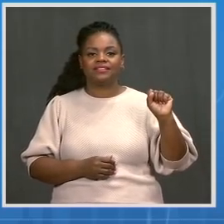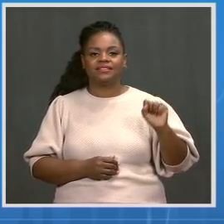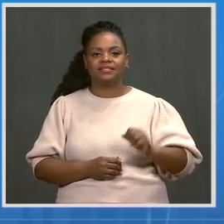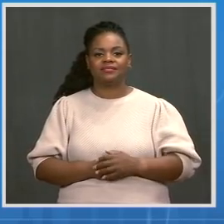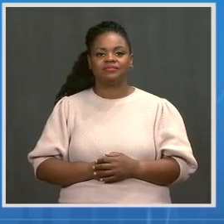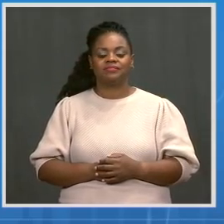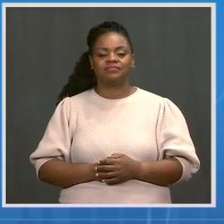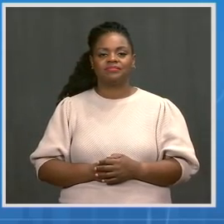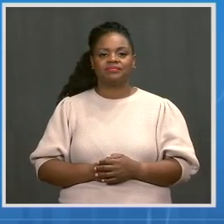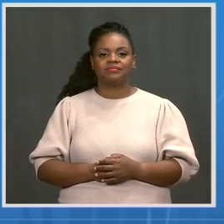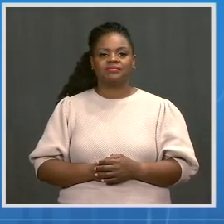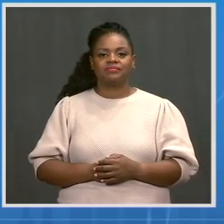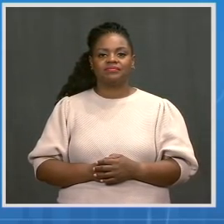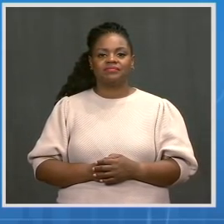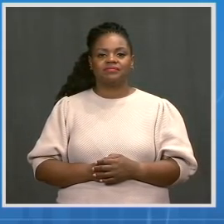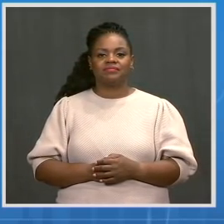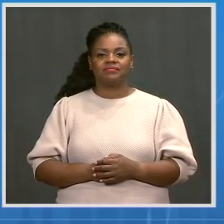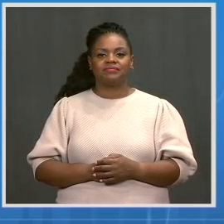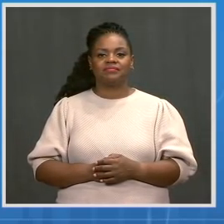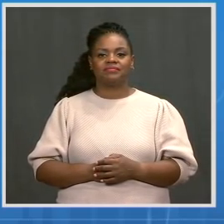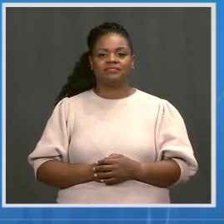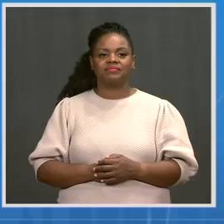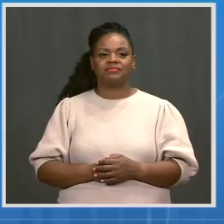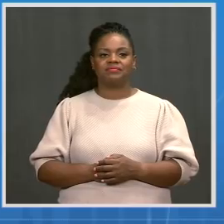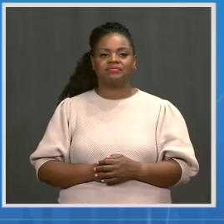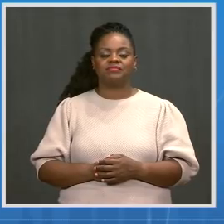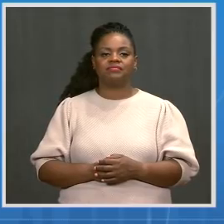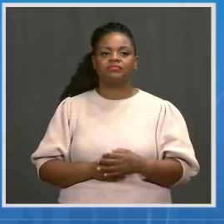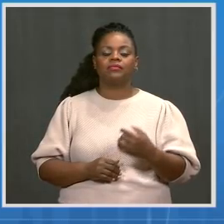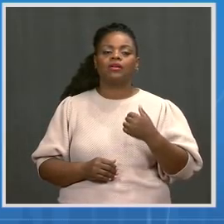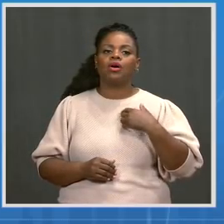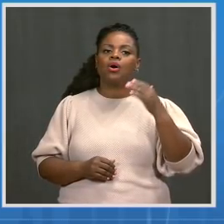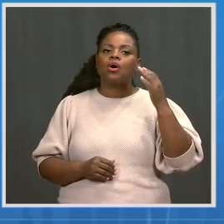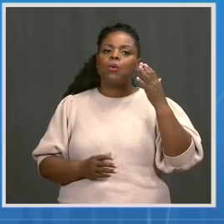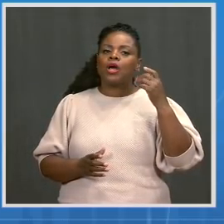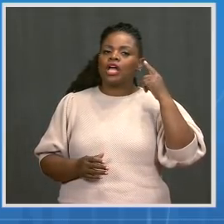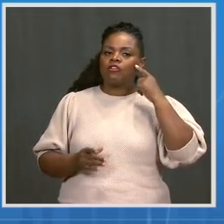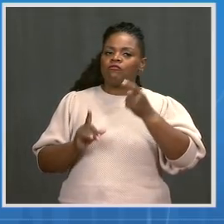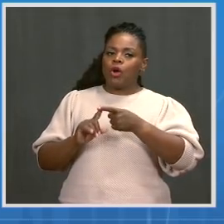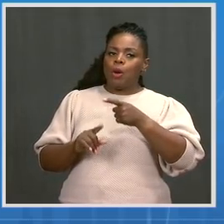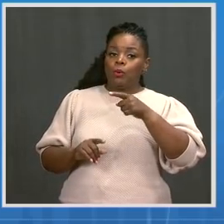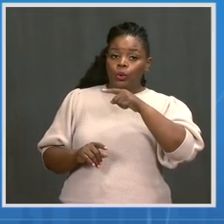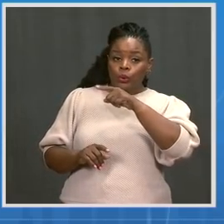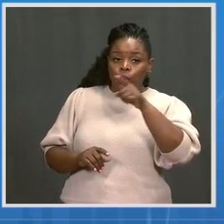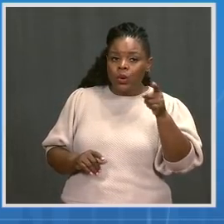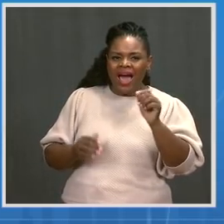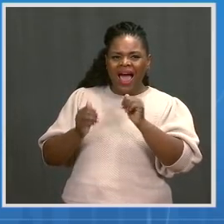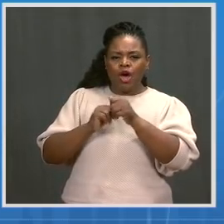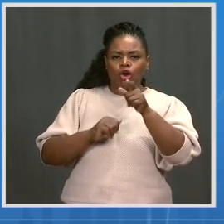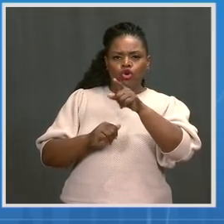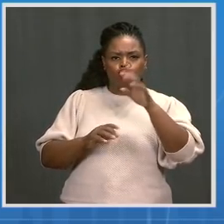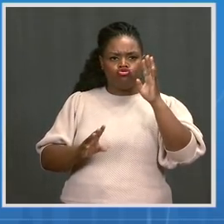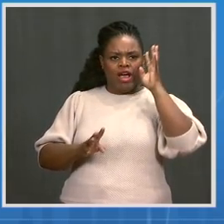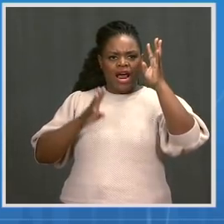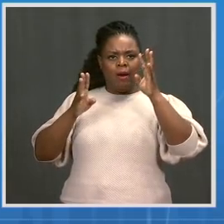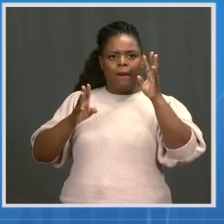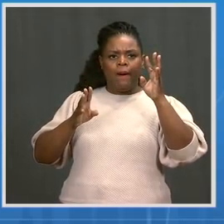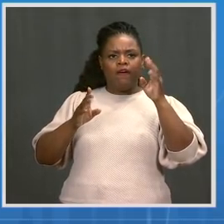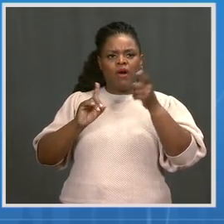The Press: Thank you so much. I'd love to hear from any of you about how you came up with the 70 percent goal in the first place.